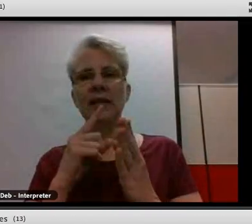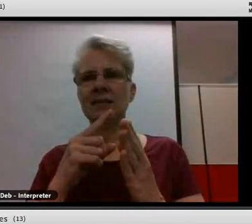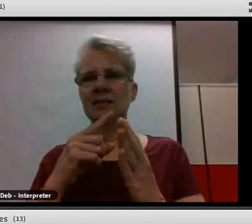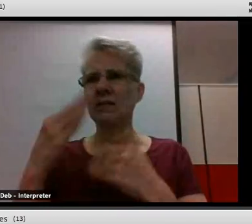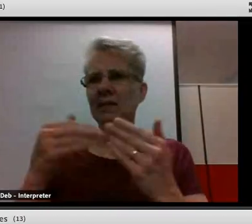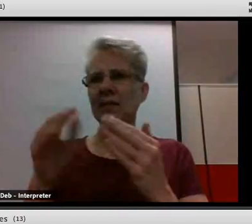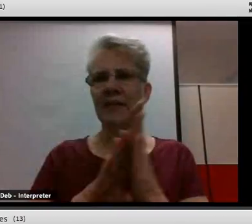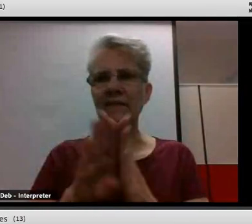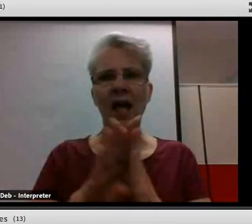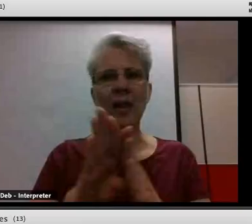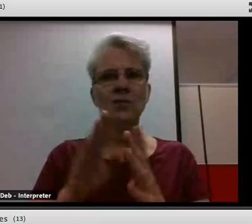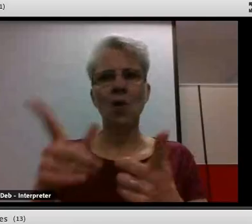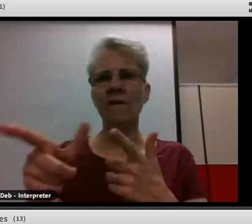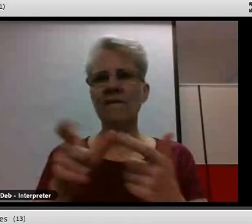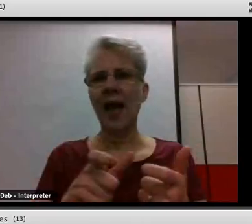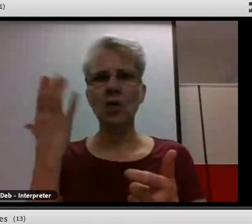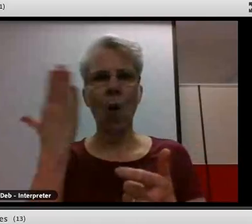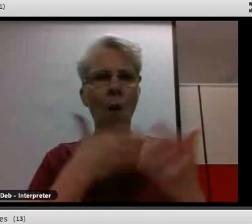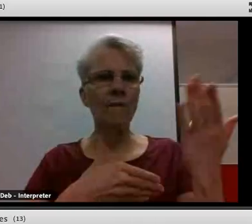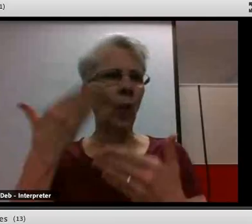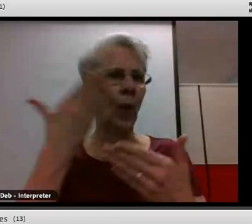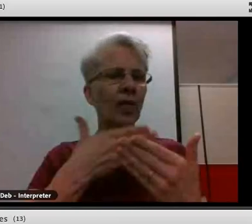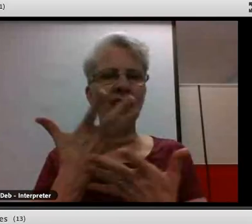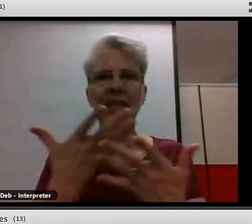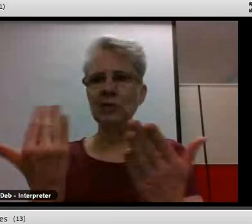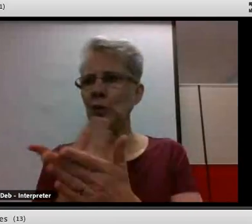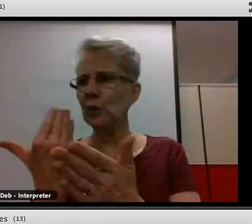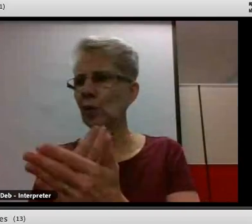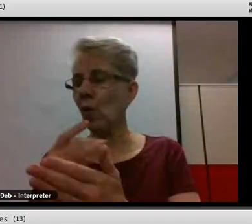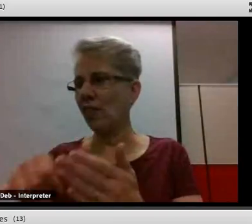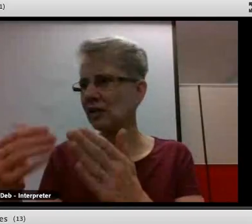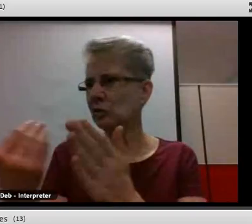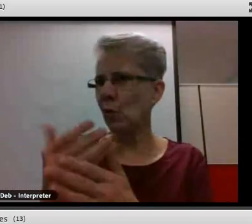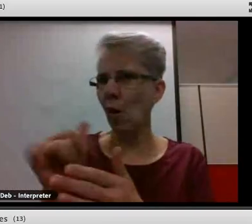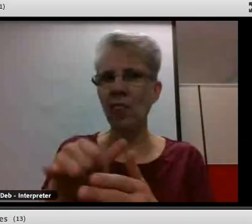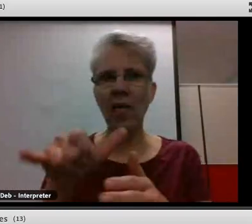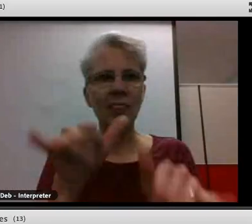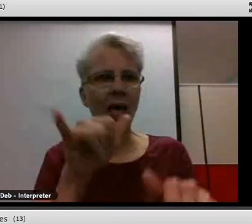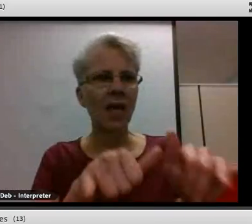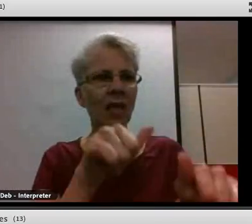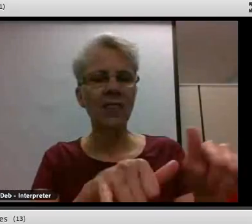and look a little bit more about what do we mean by web accessibility?